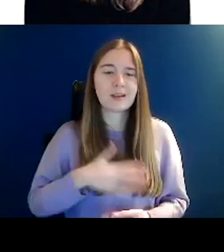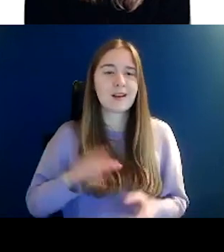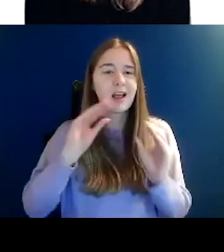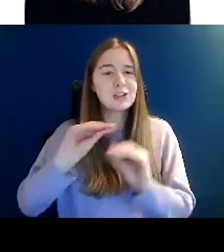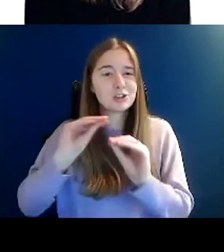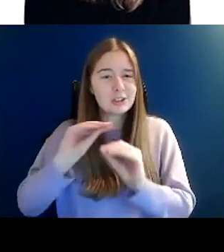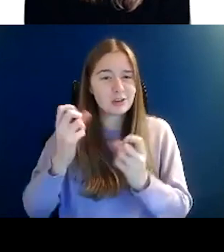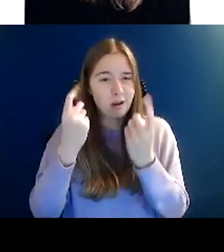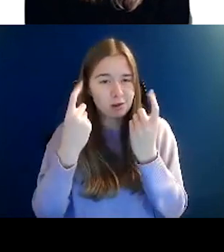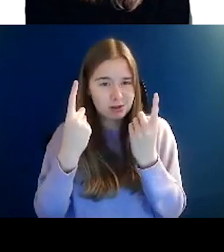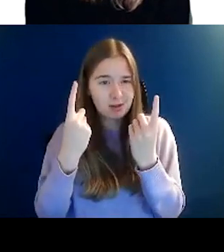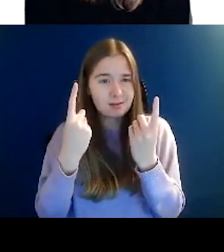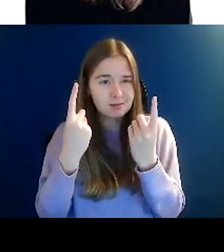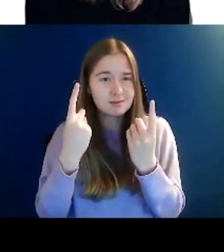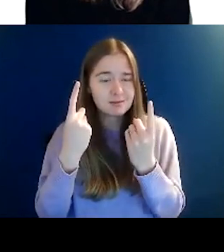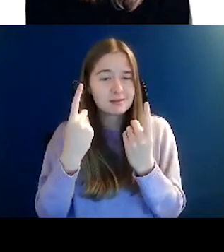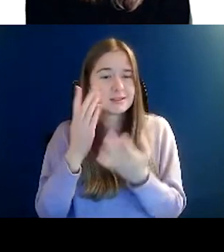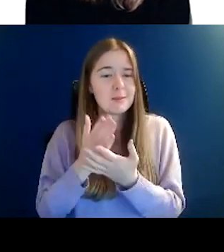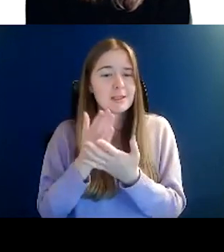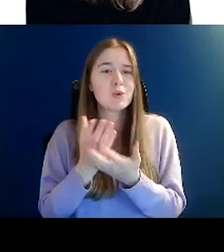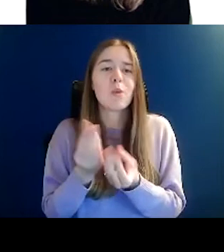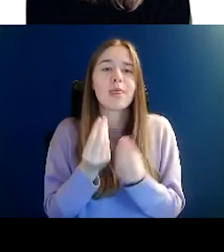especially like a material understanding.